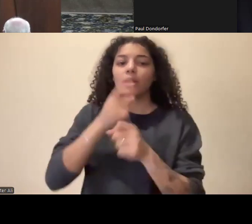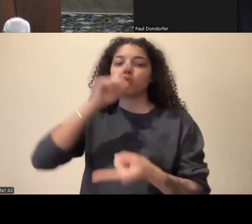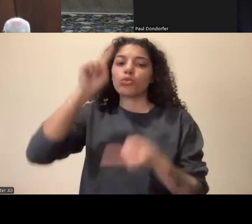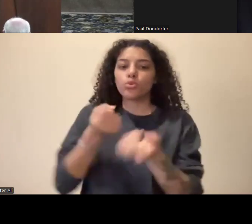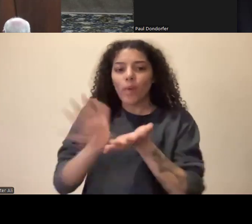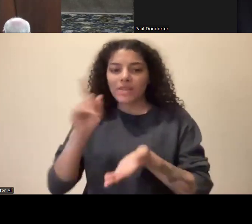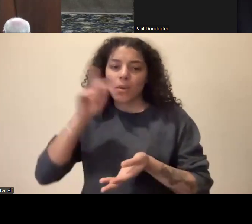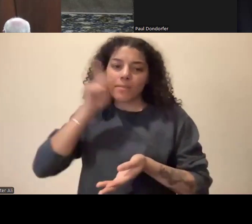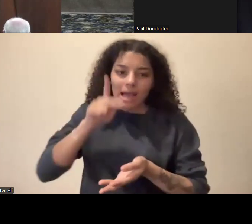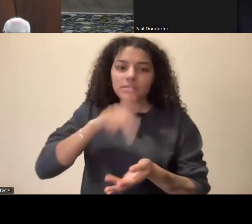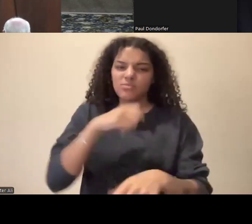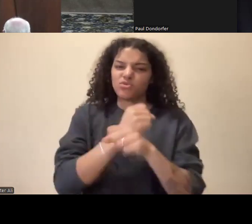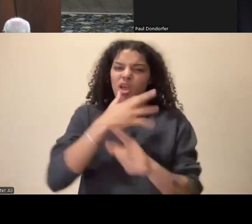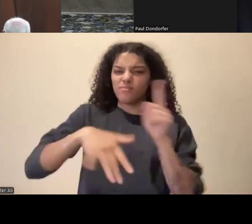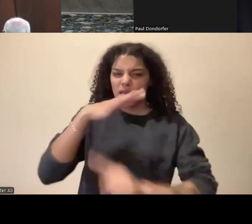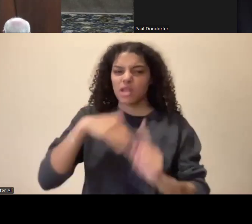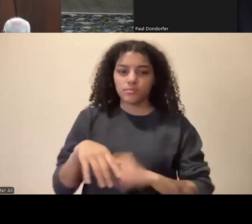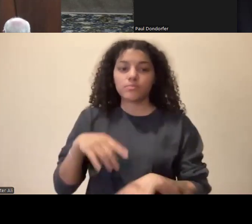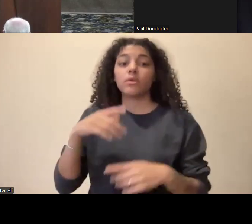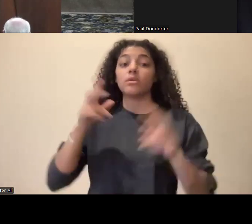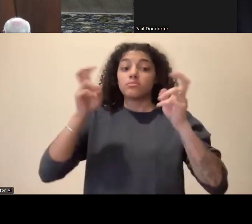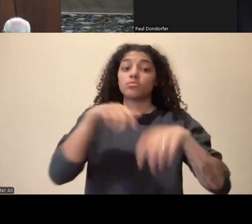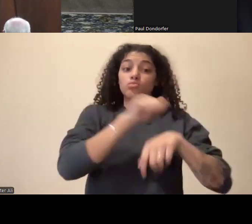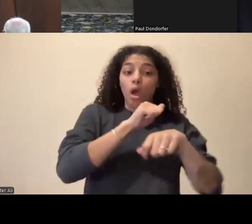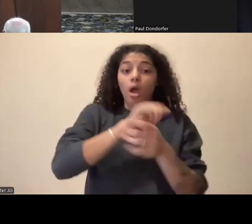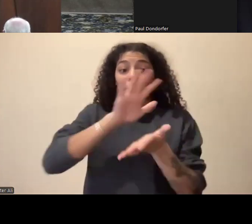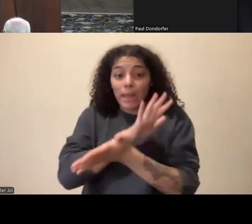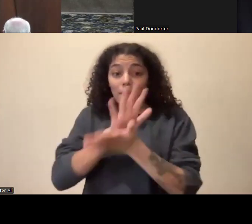respect for the environment Rock Paper Straws ensures that every aspect of their operation is